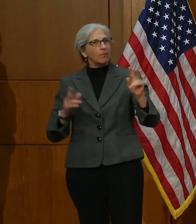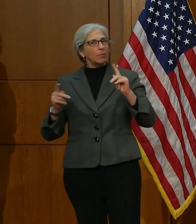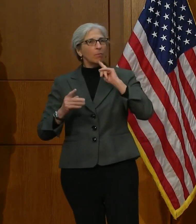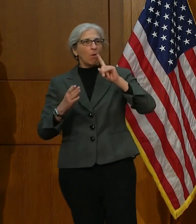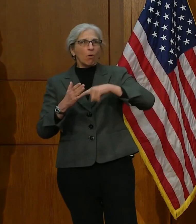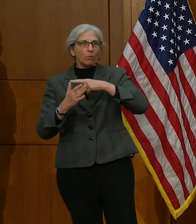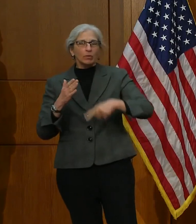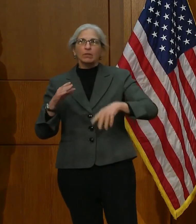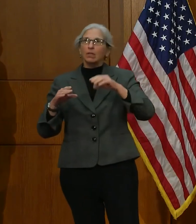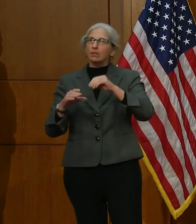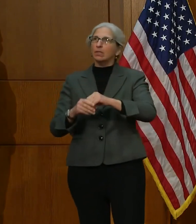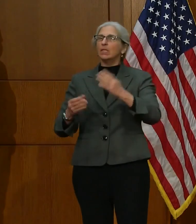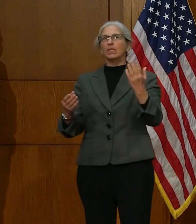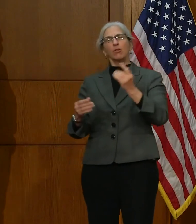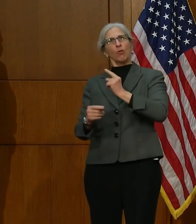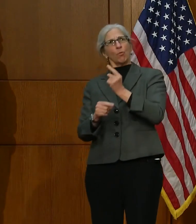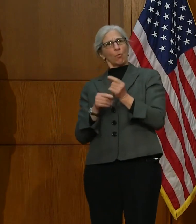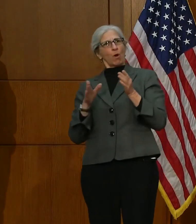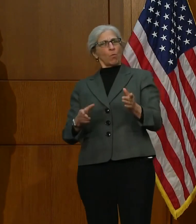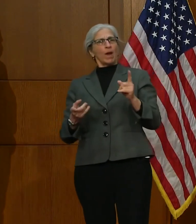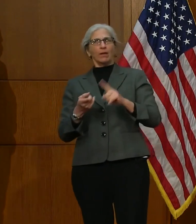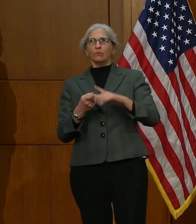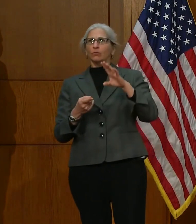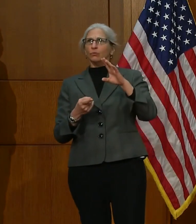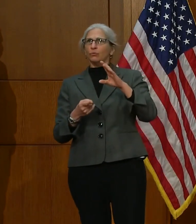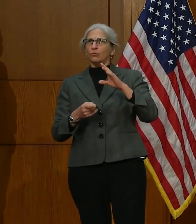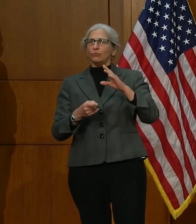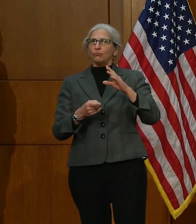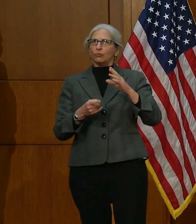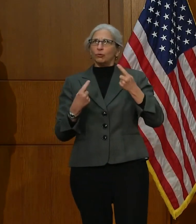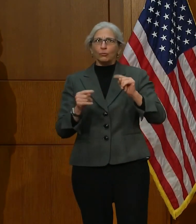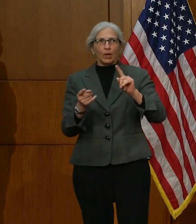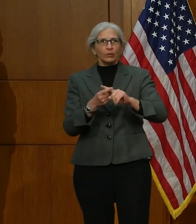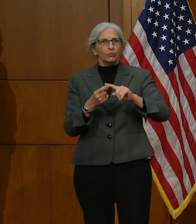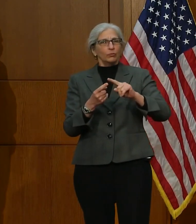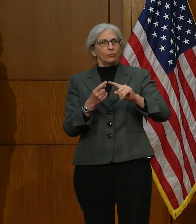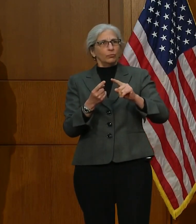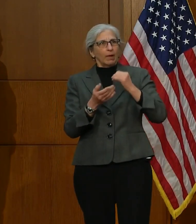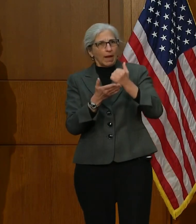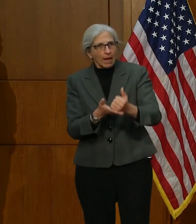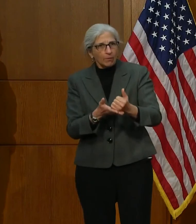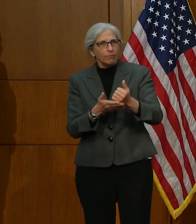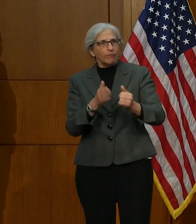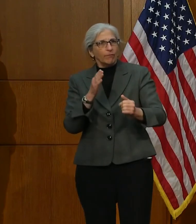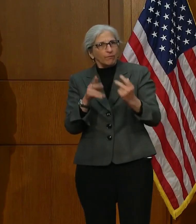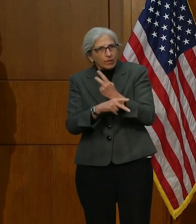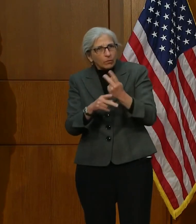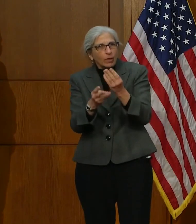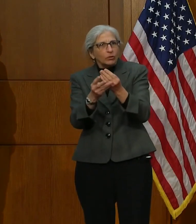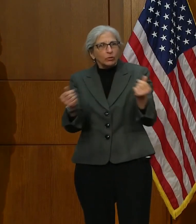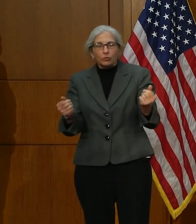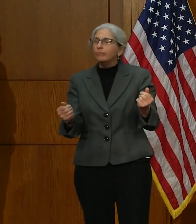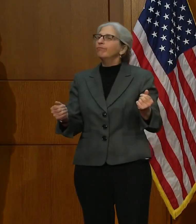AND AGAIN AS AS LONG AS PEOPLE ARE CRITICIZING, IN A WAY TO BE